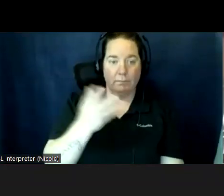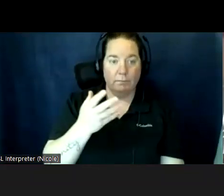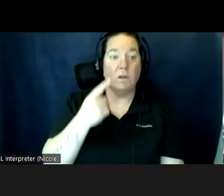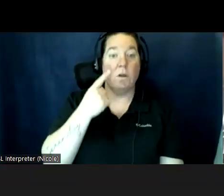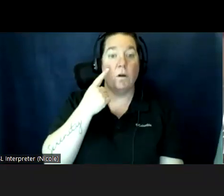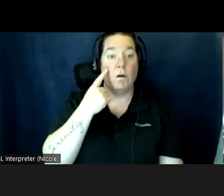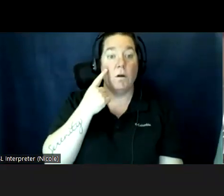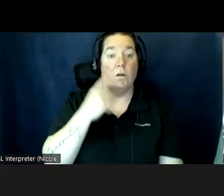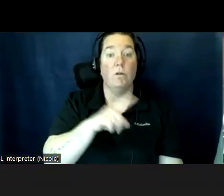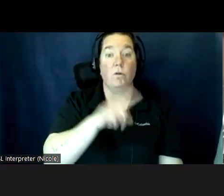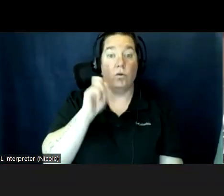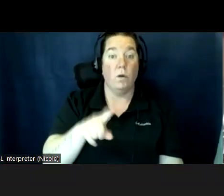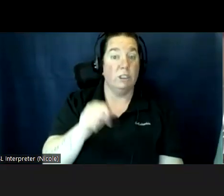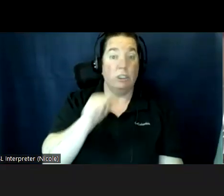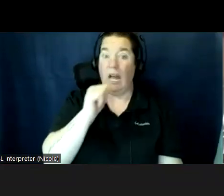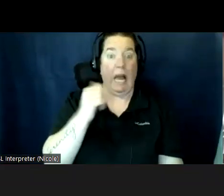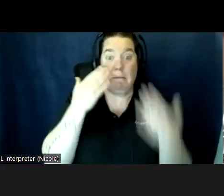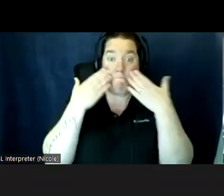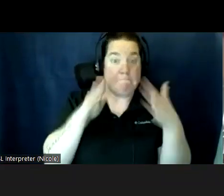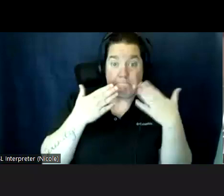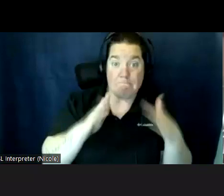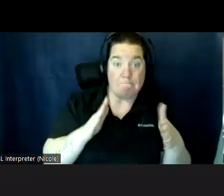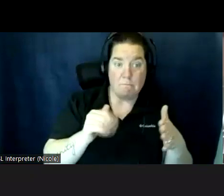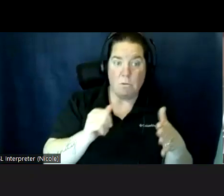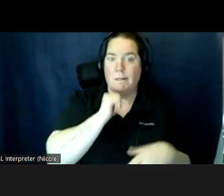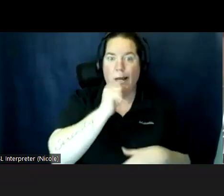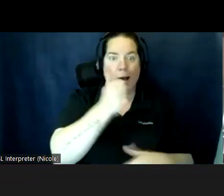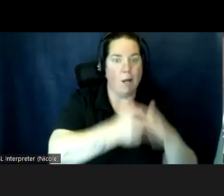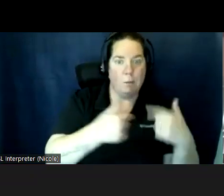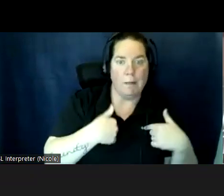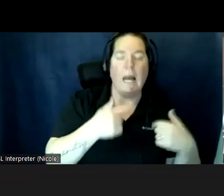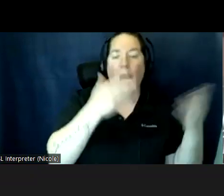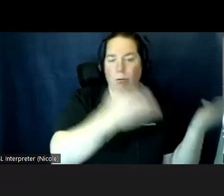have answers for because they don't fall in her area she will take back to the Agency of